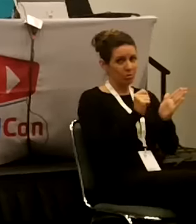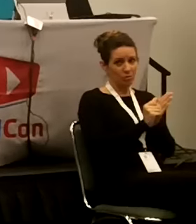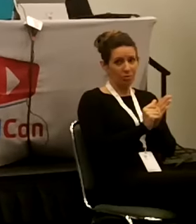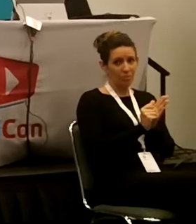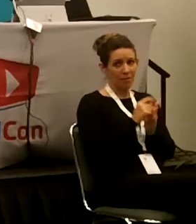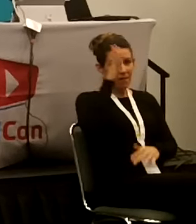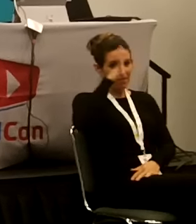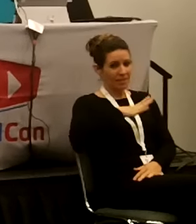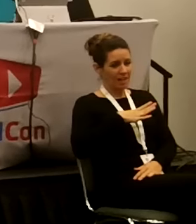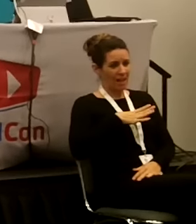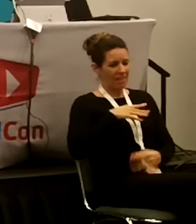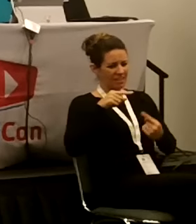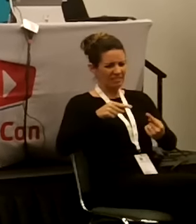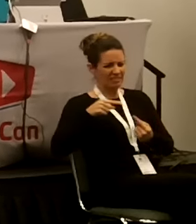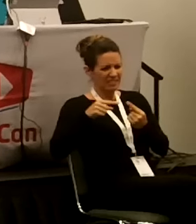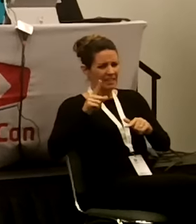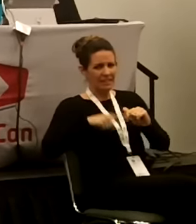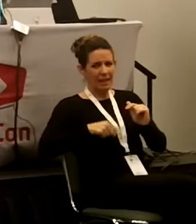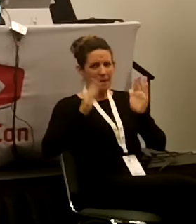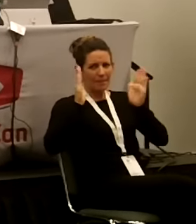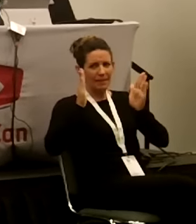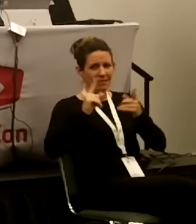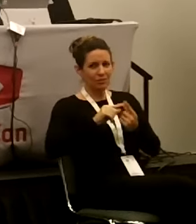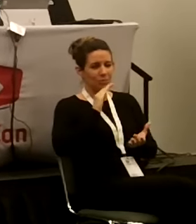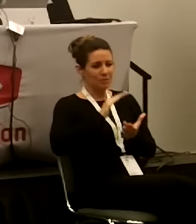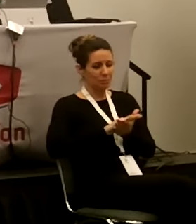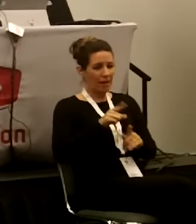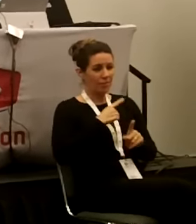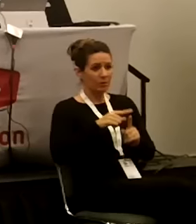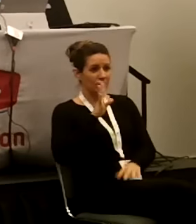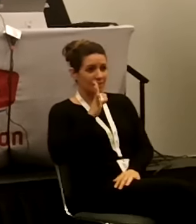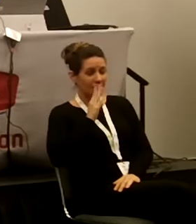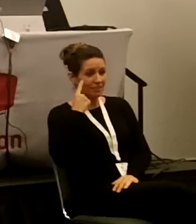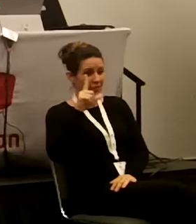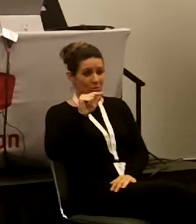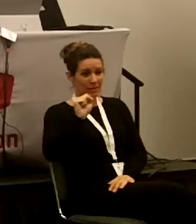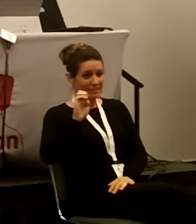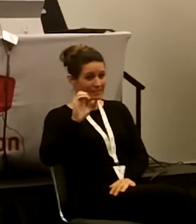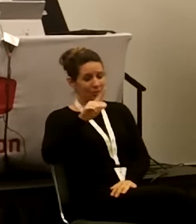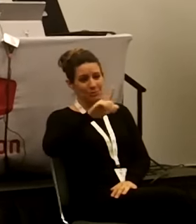who has hard time paying attention to his wife when she speaks, for 27 years,